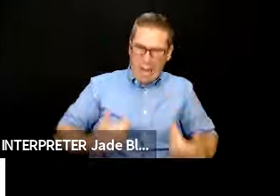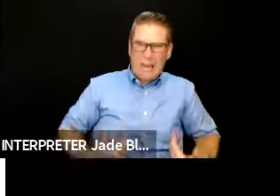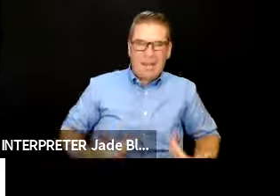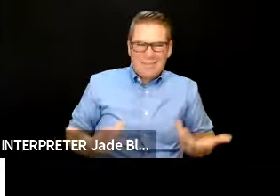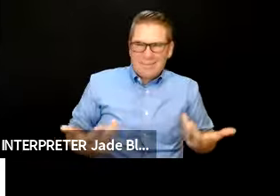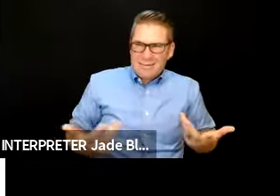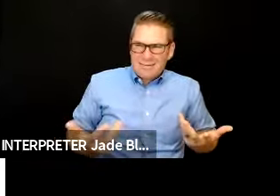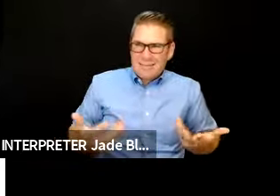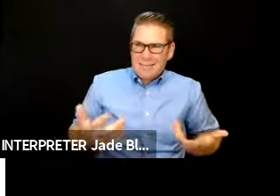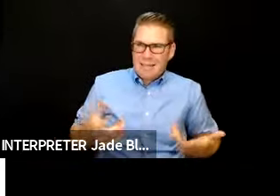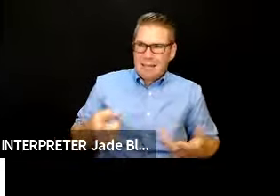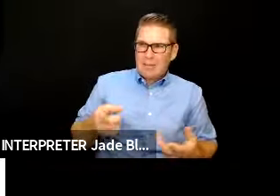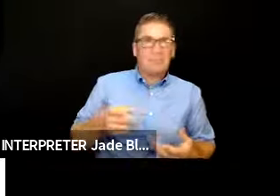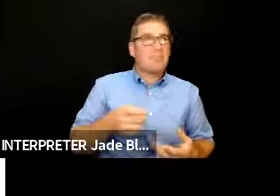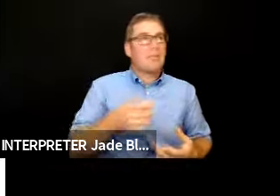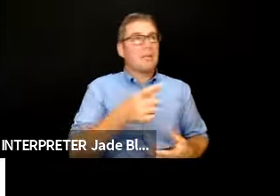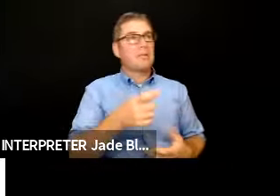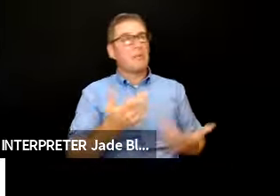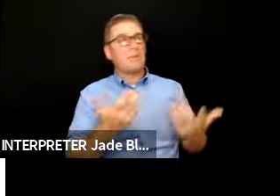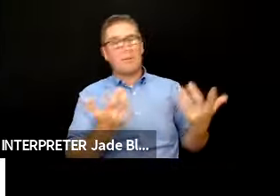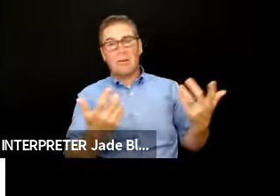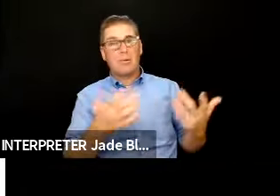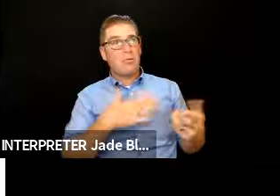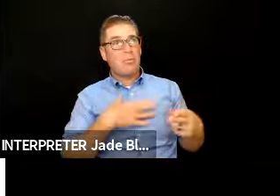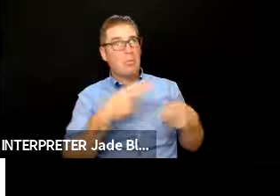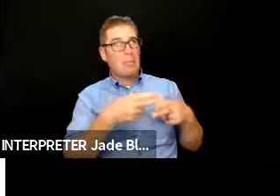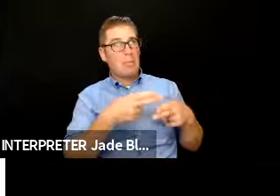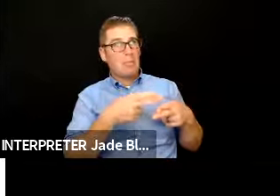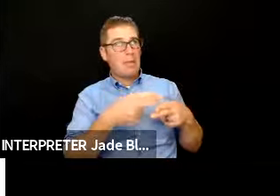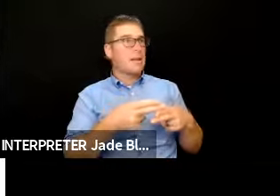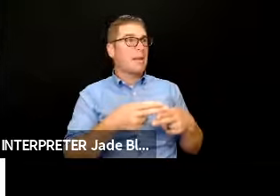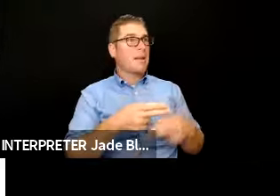And I know in Jodies session she mentioned how important your name is it your identity. And when people mispronounce your name